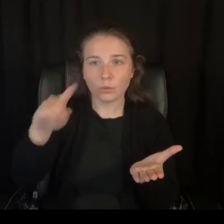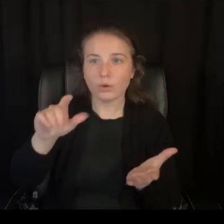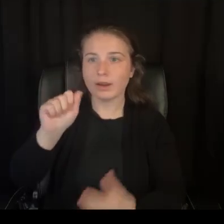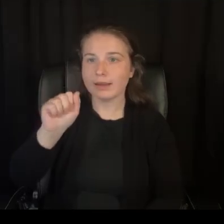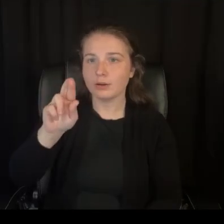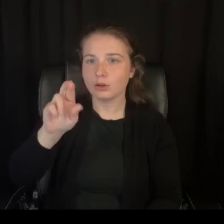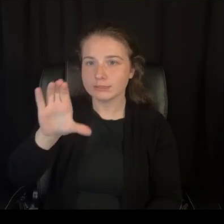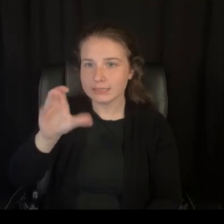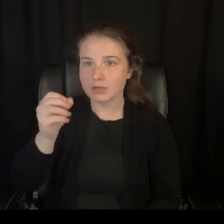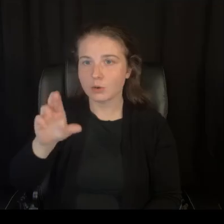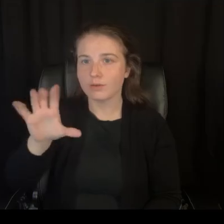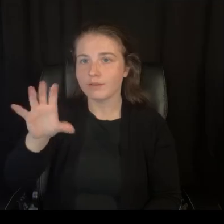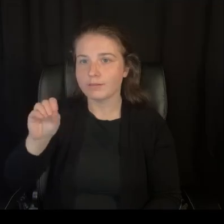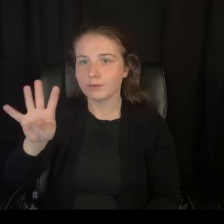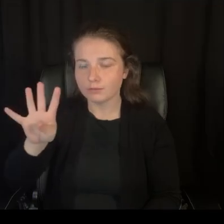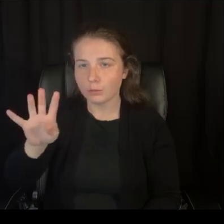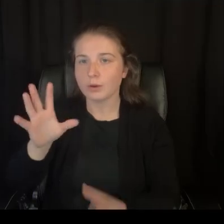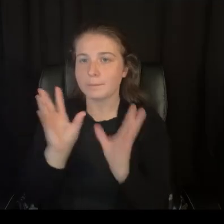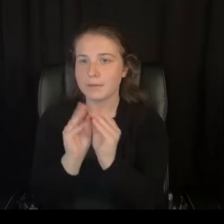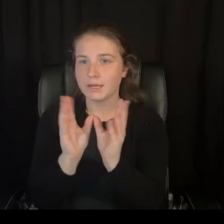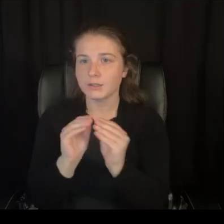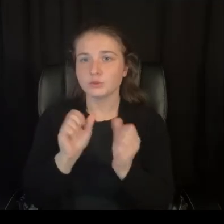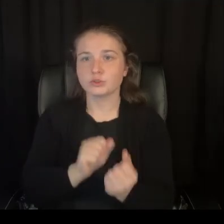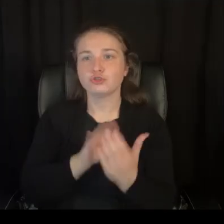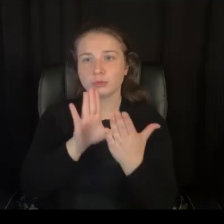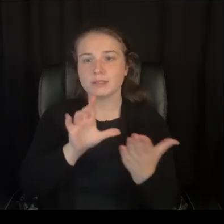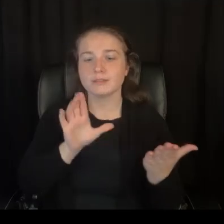meeting to determine how best to address the concerns.